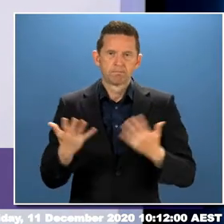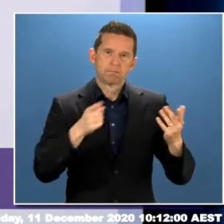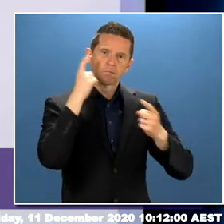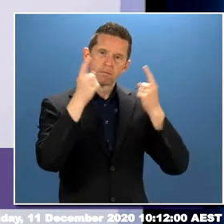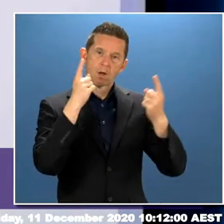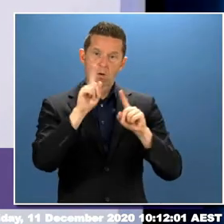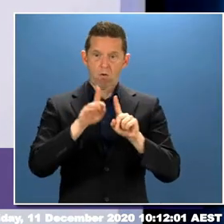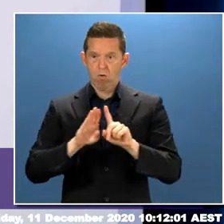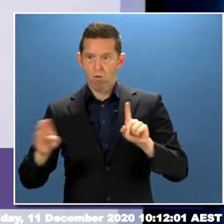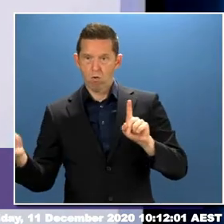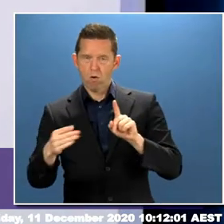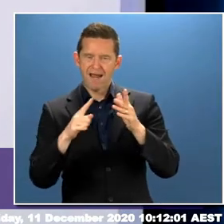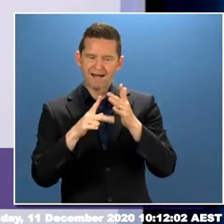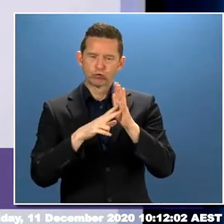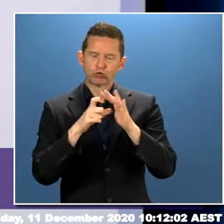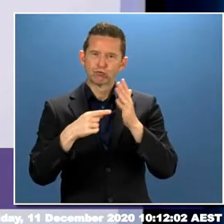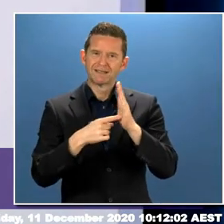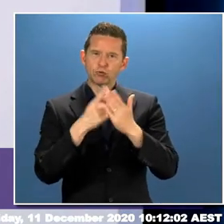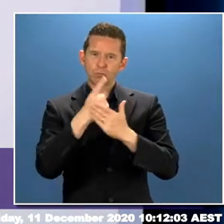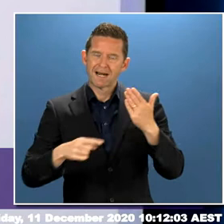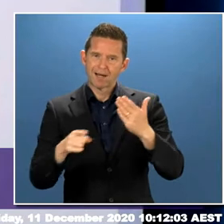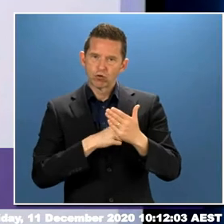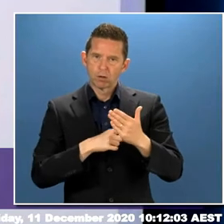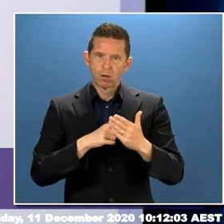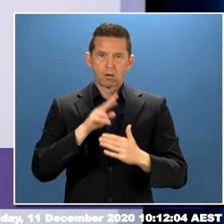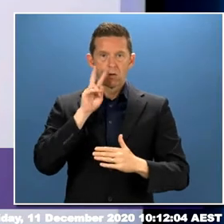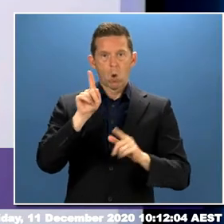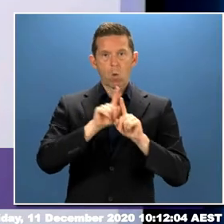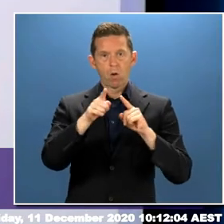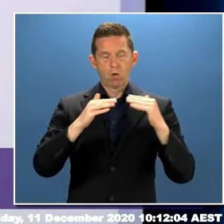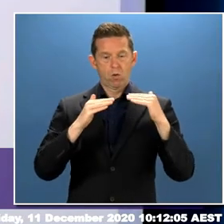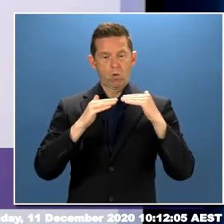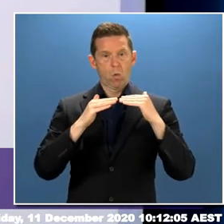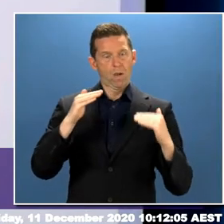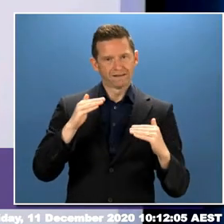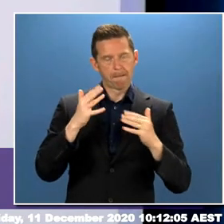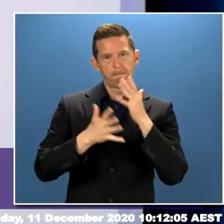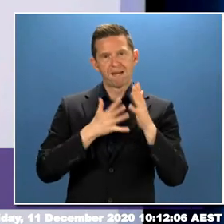we are looking at is an inequality: is that by treating people the same way you